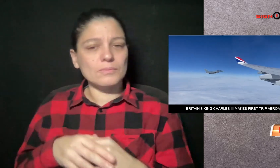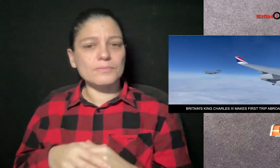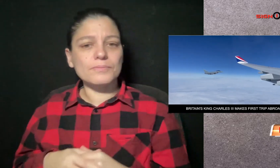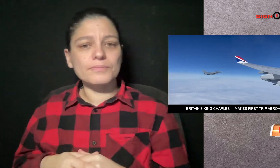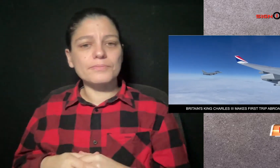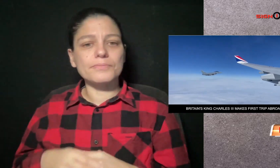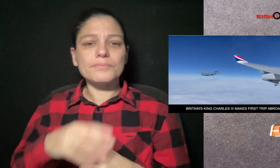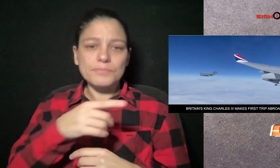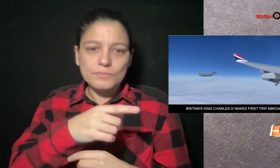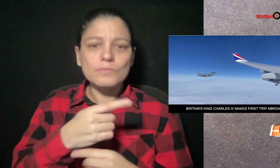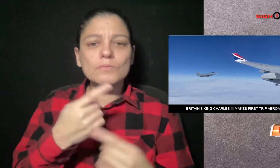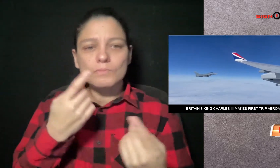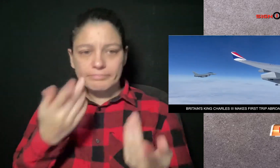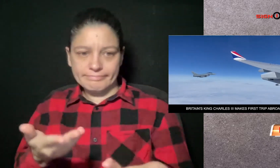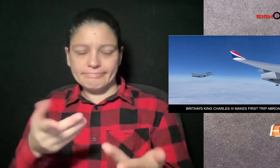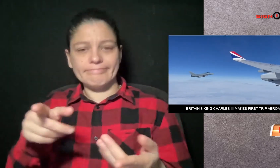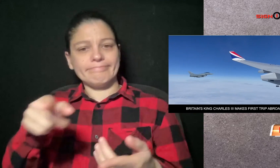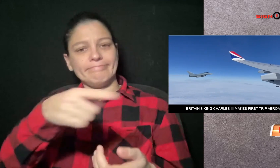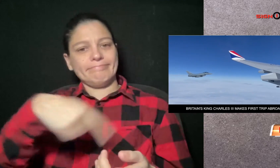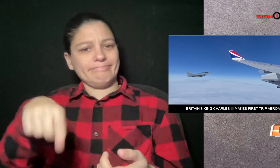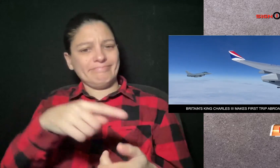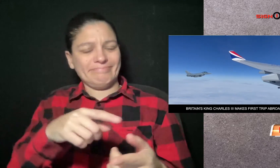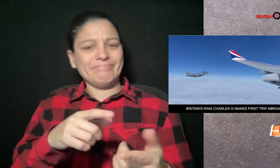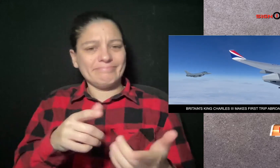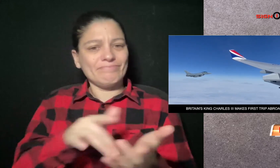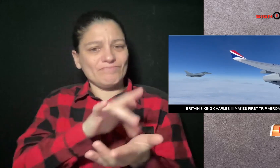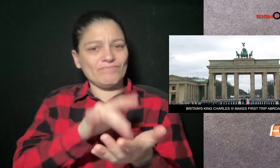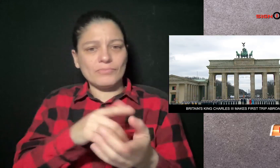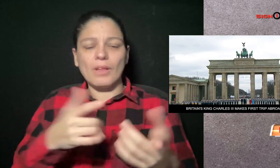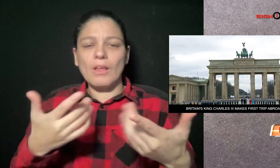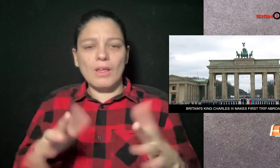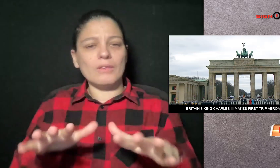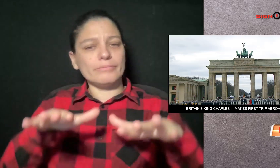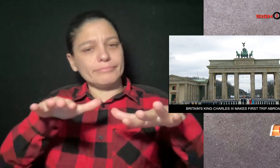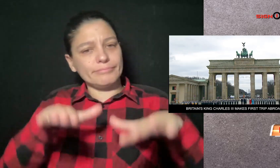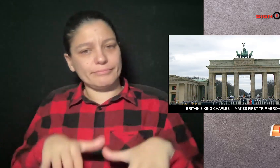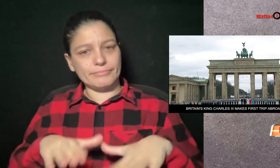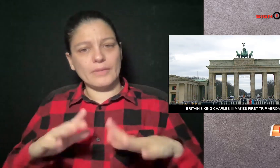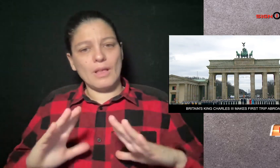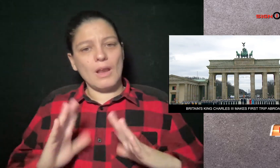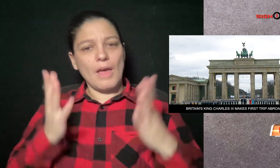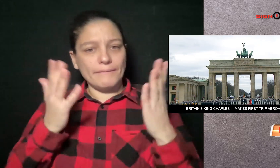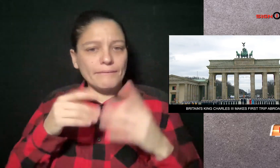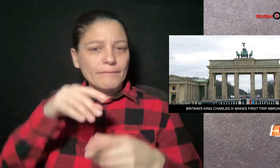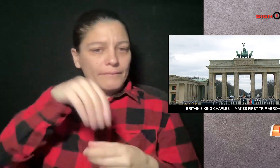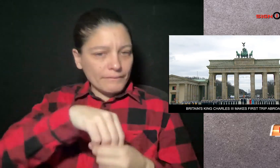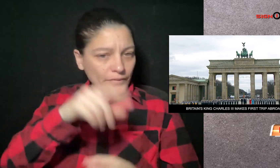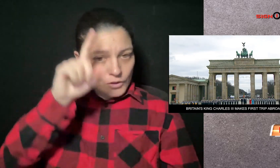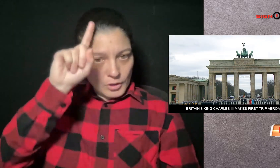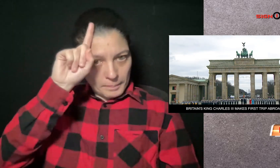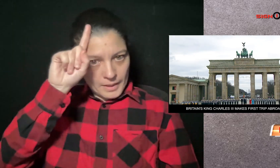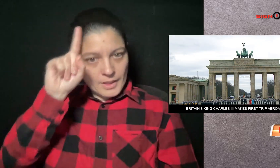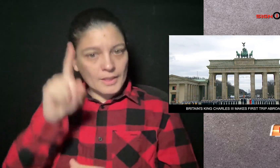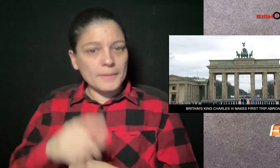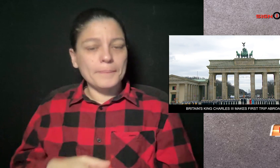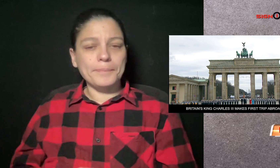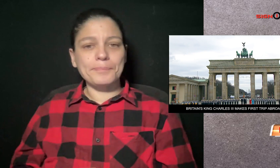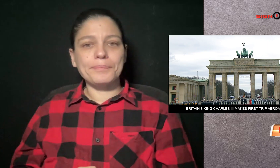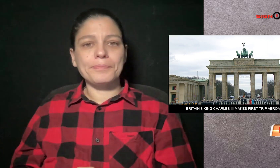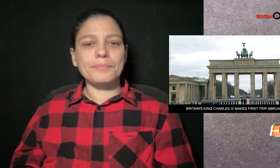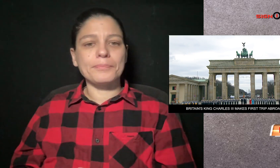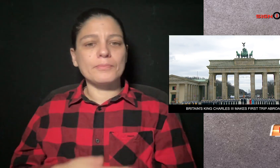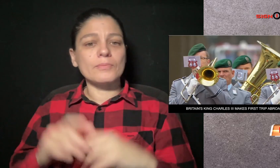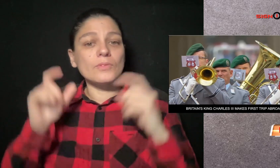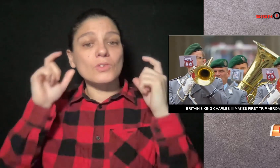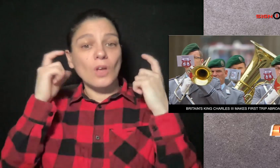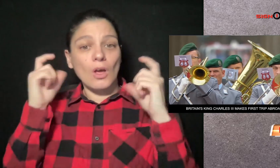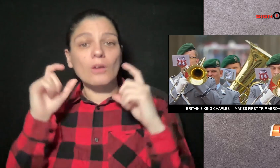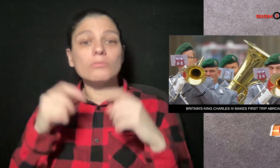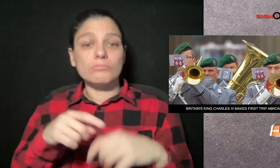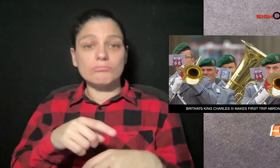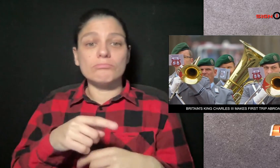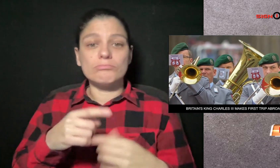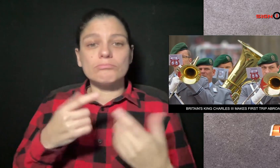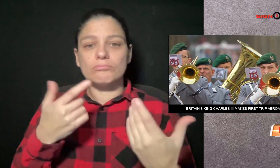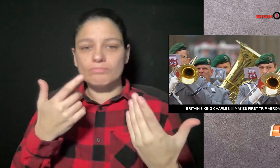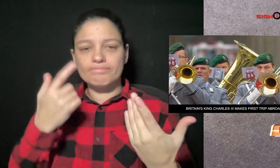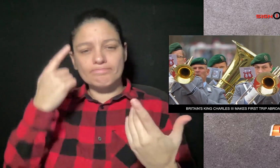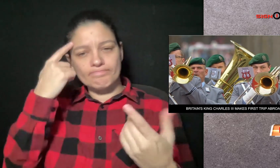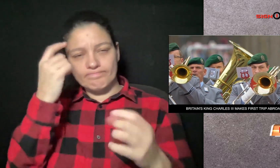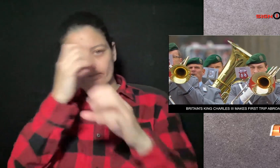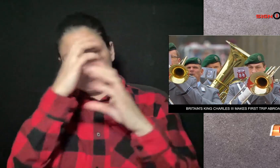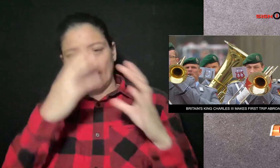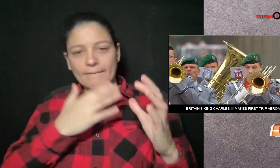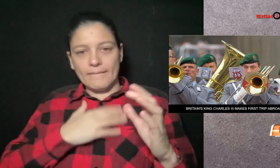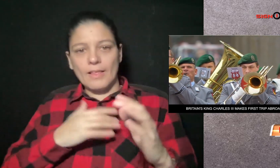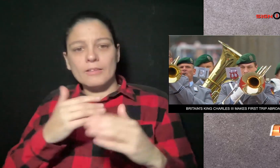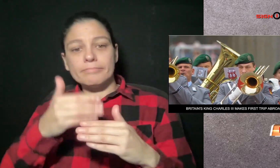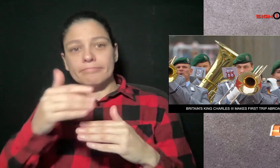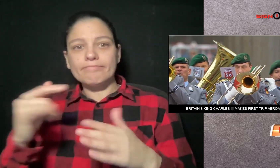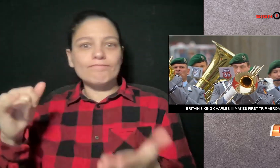now being housed in Germany Charles originally planned to visit France